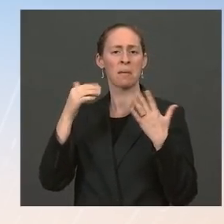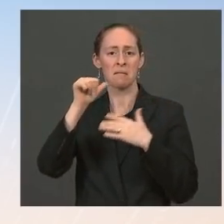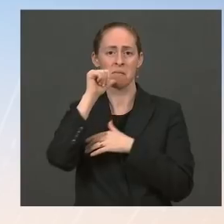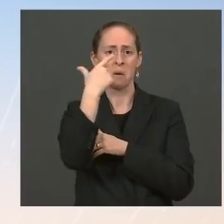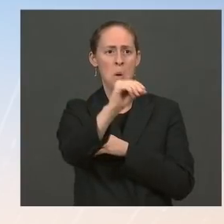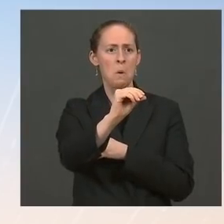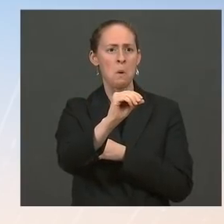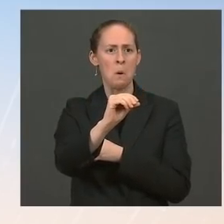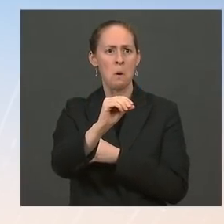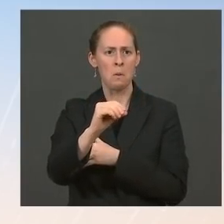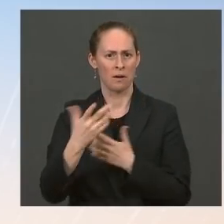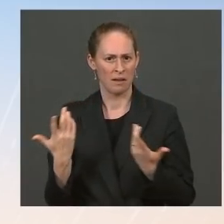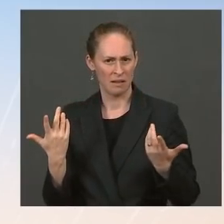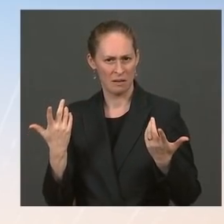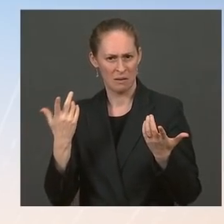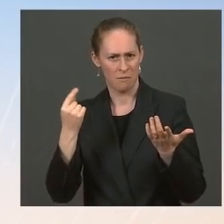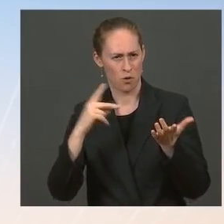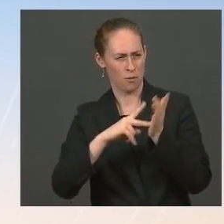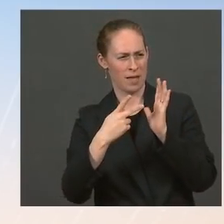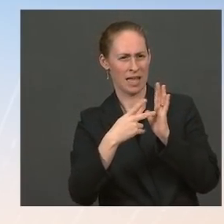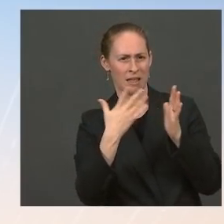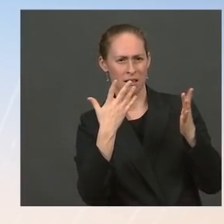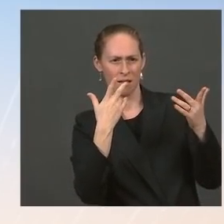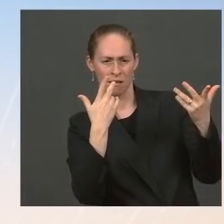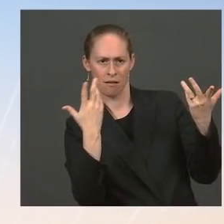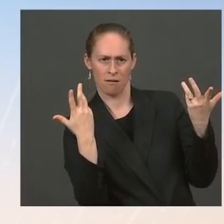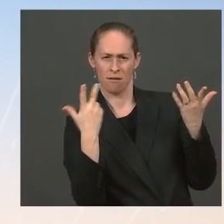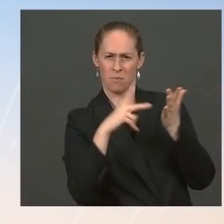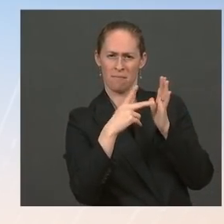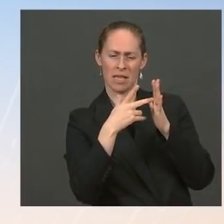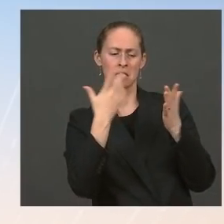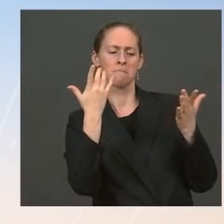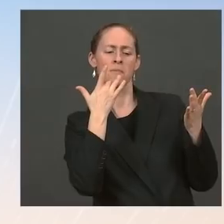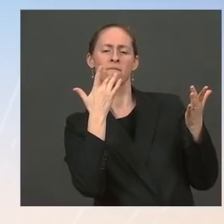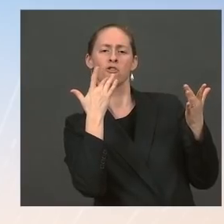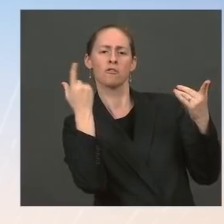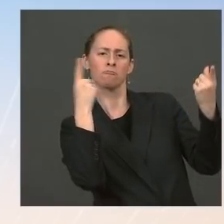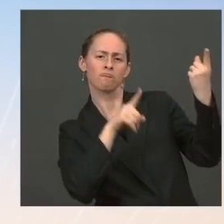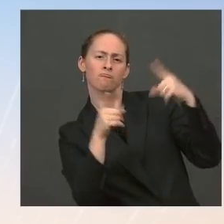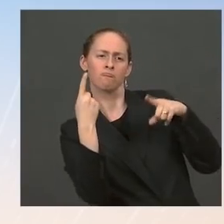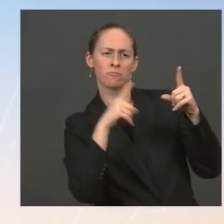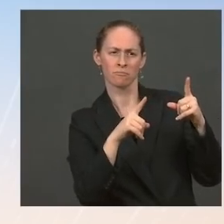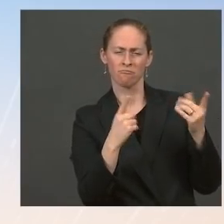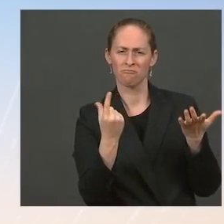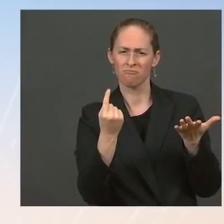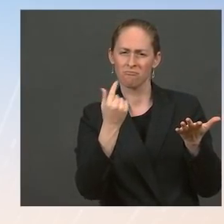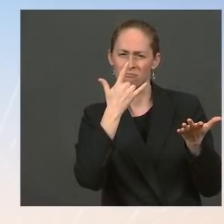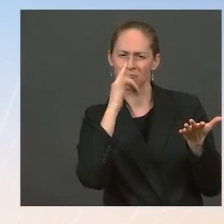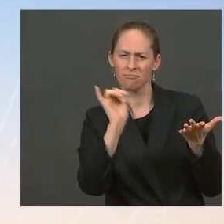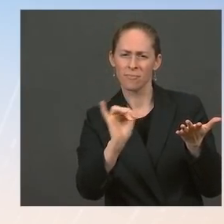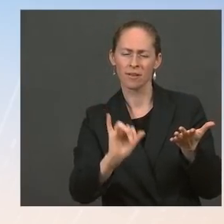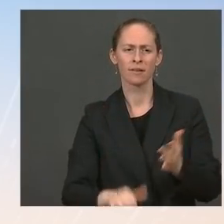I'm assuming that doesn't mean athletes; it means something narrower. And then, secondly, coming so soon